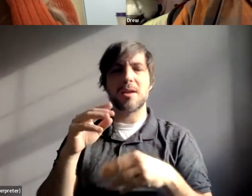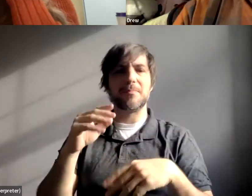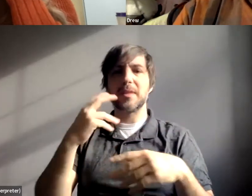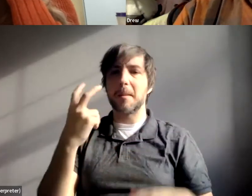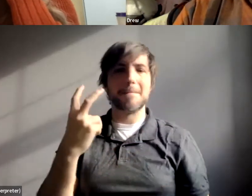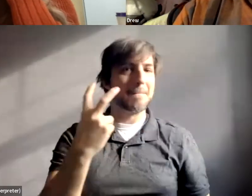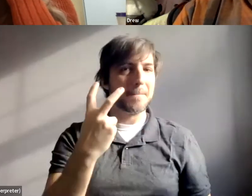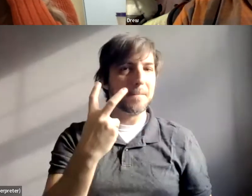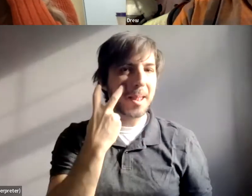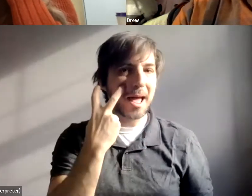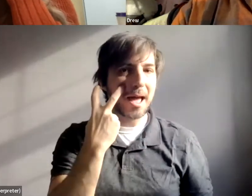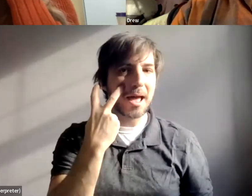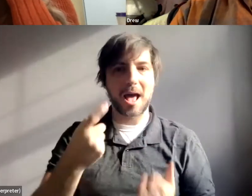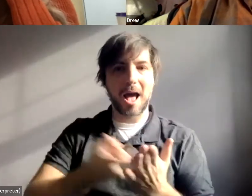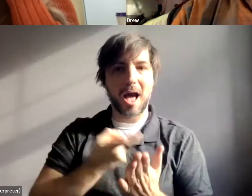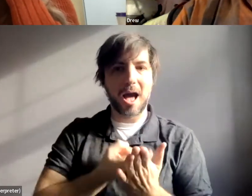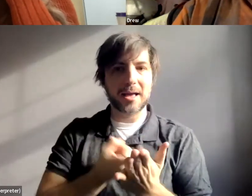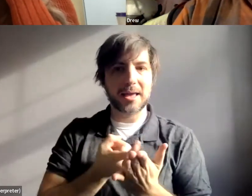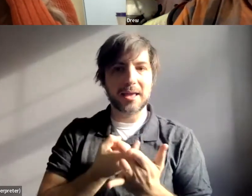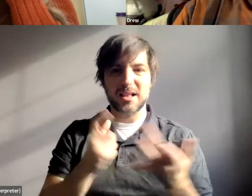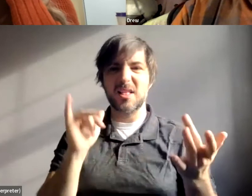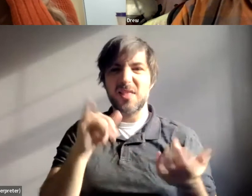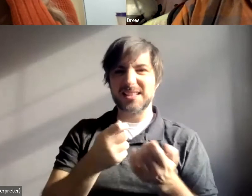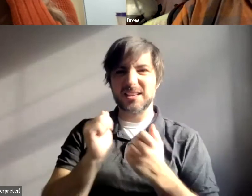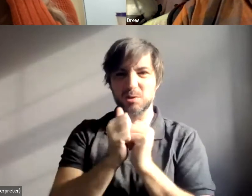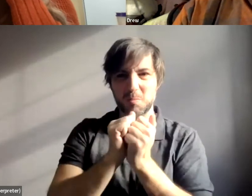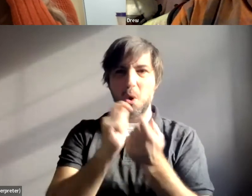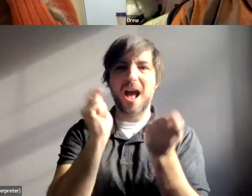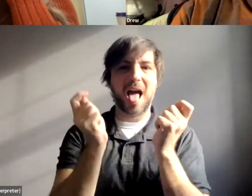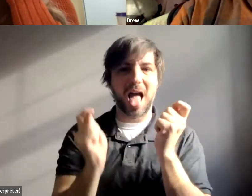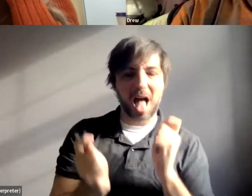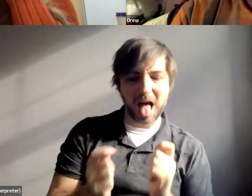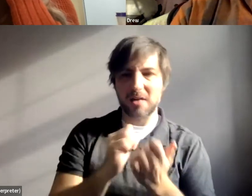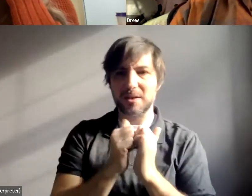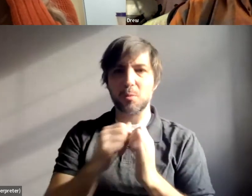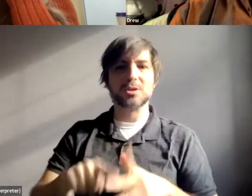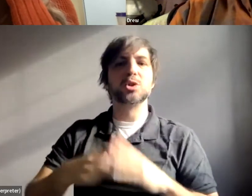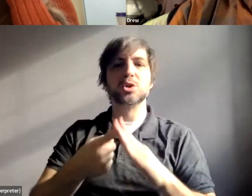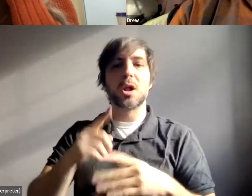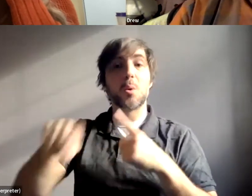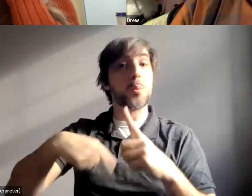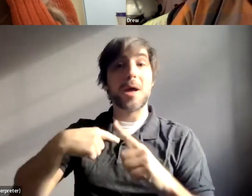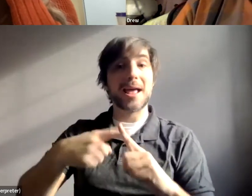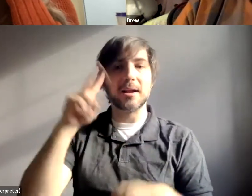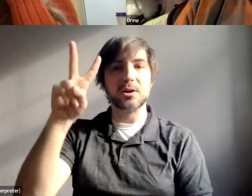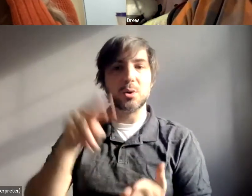sport started in 2014 here in the United States . The hawkeye guy